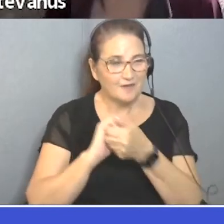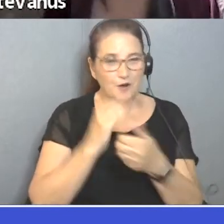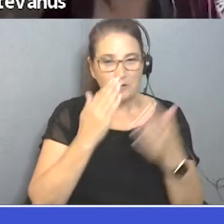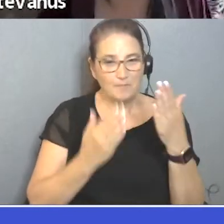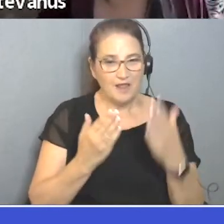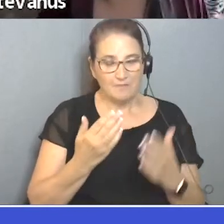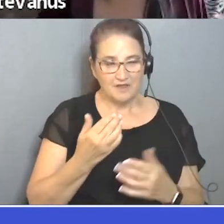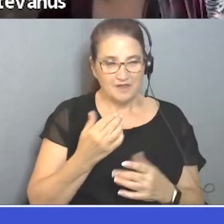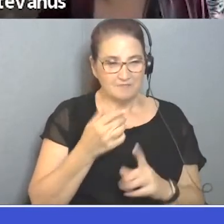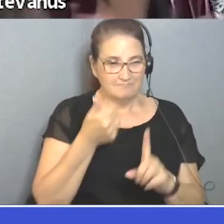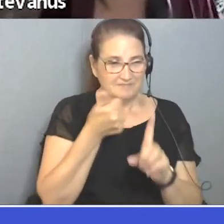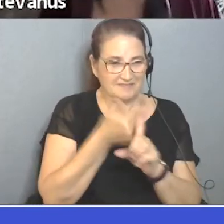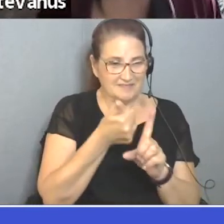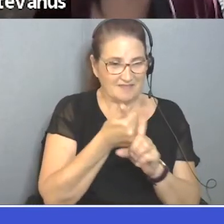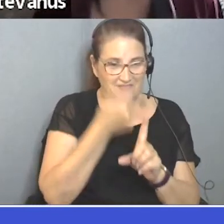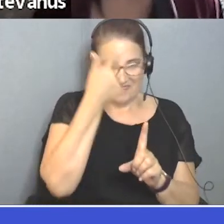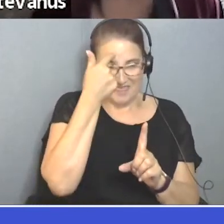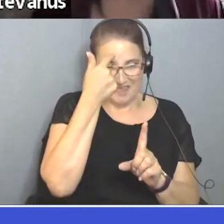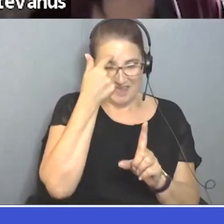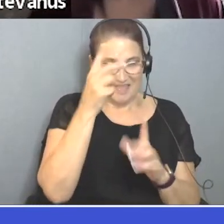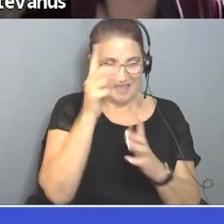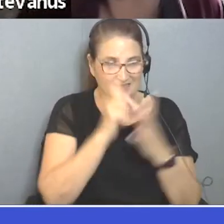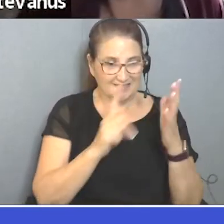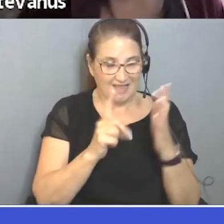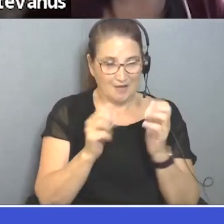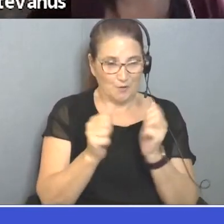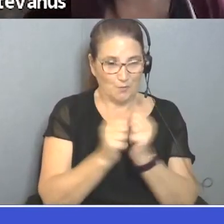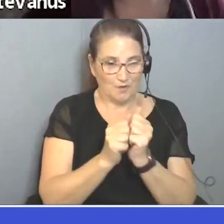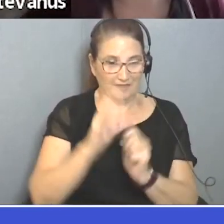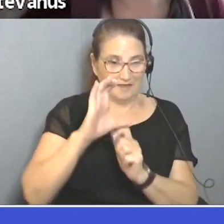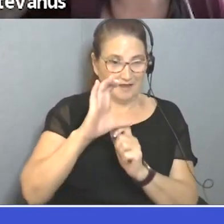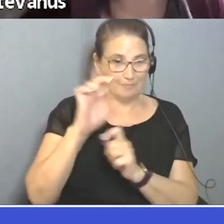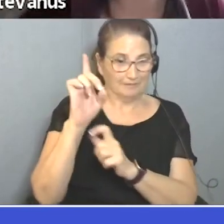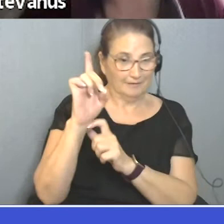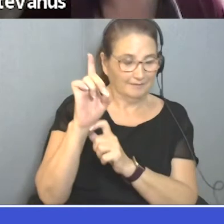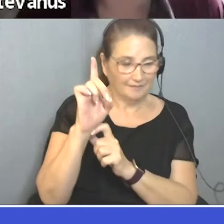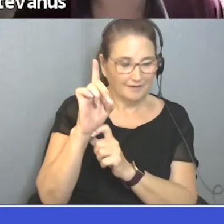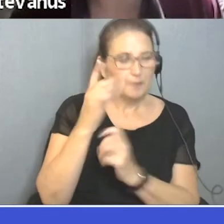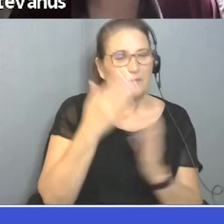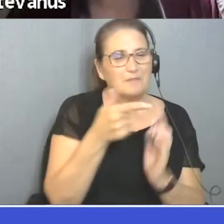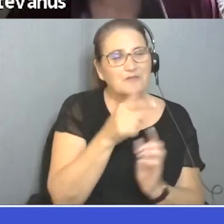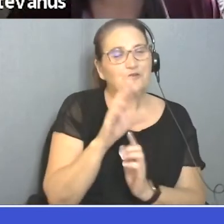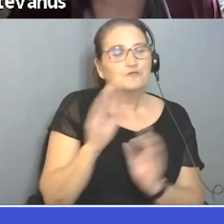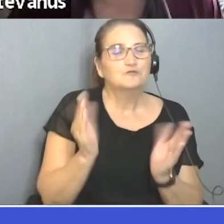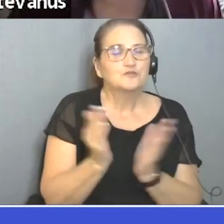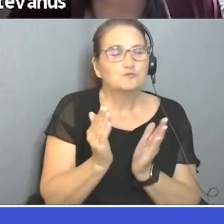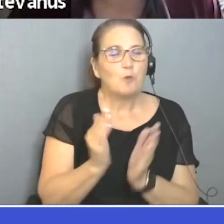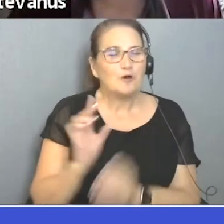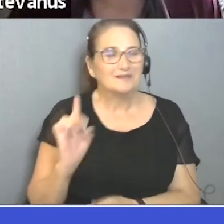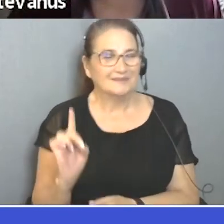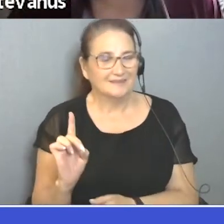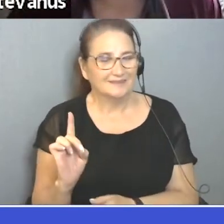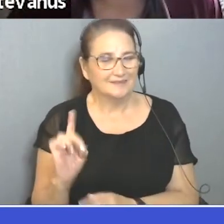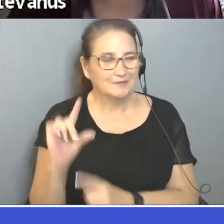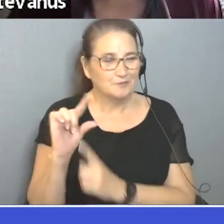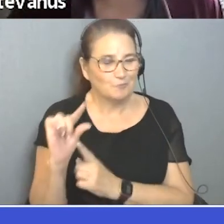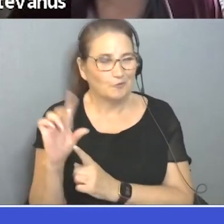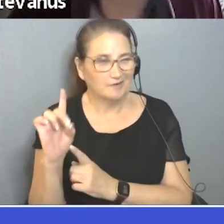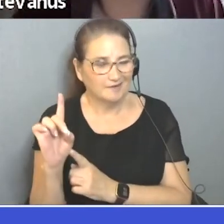traditionally think of themselves as designers with a capital D, might be designers with a small lower case d.